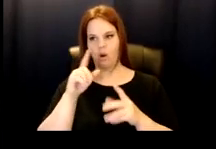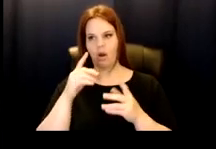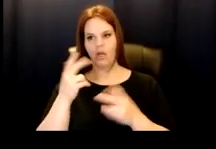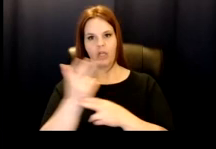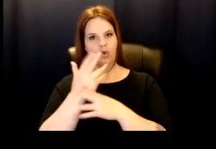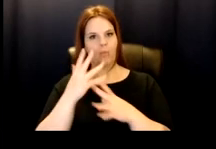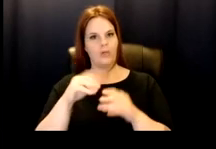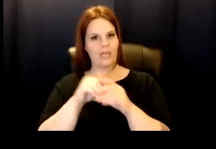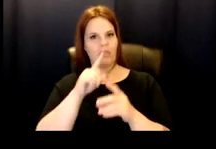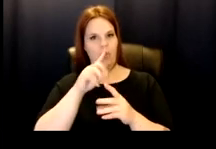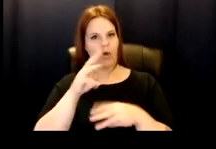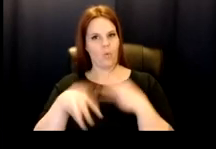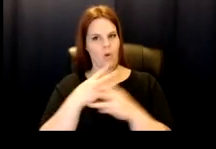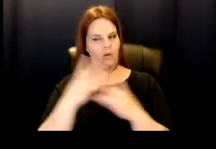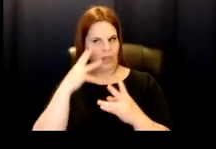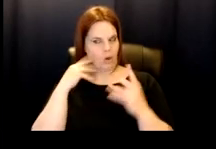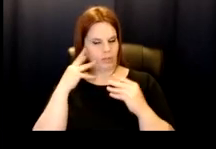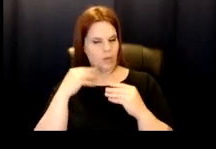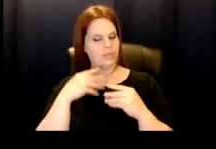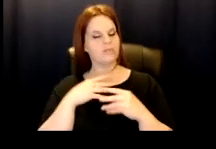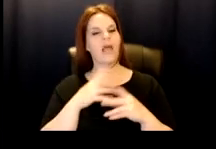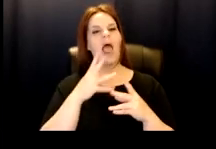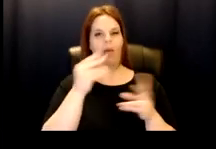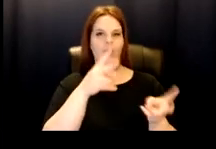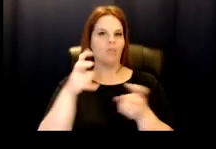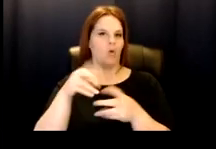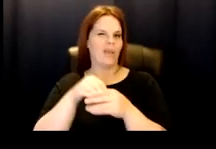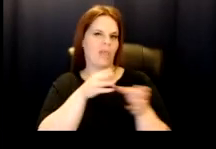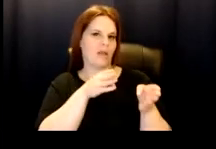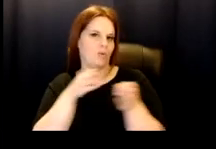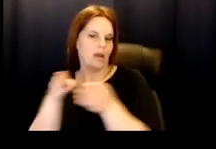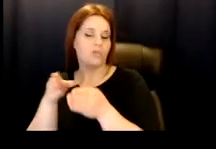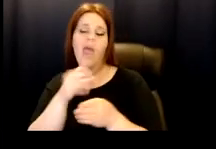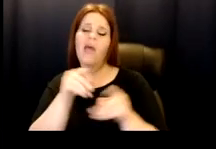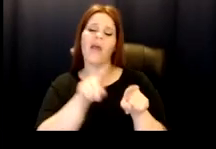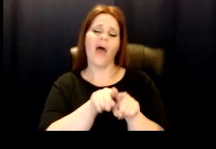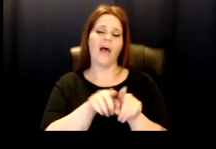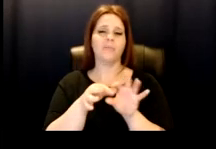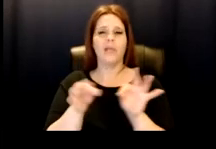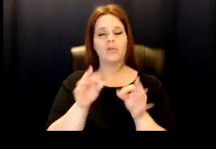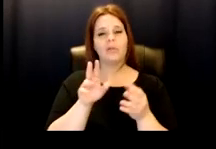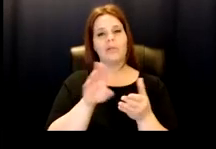and import in that direction. And as mentioned institutions were uncomfortable about allowing